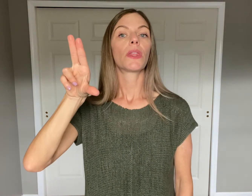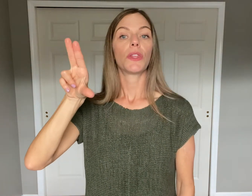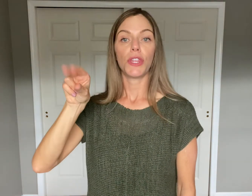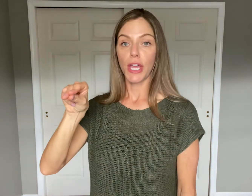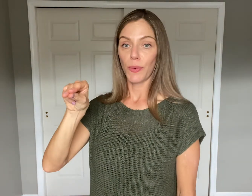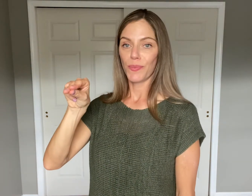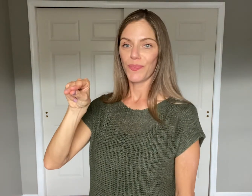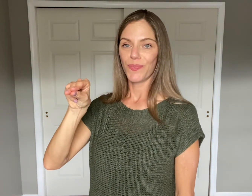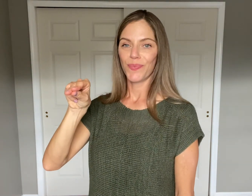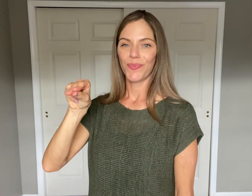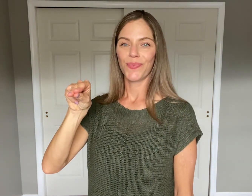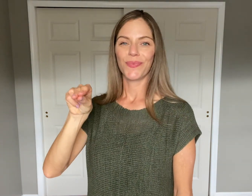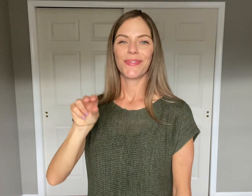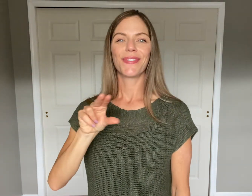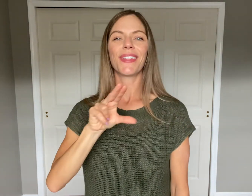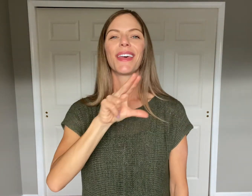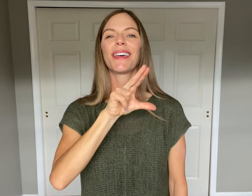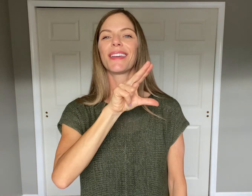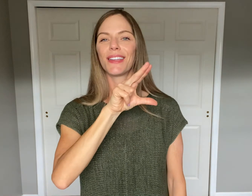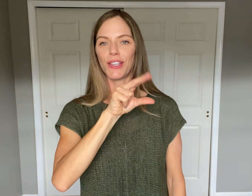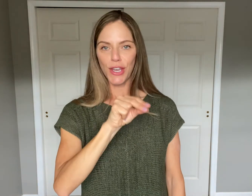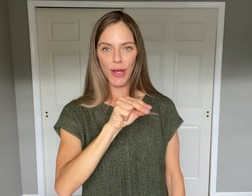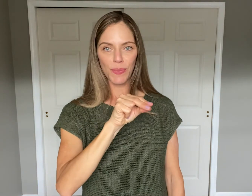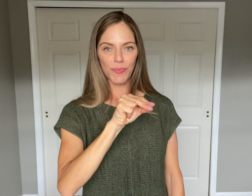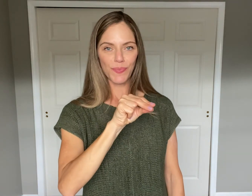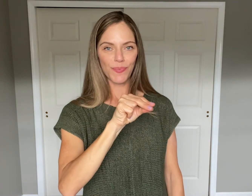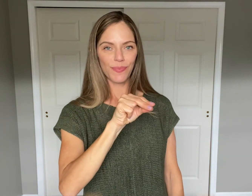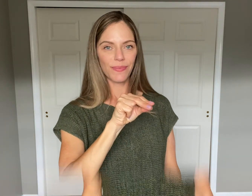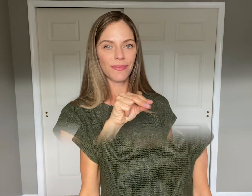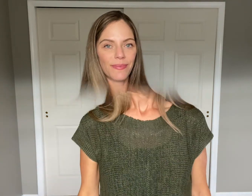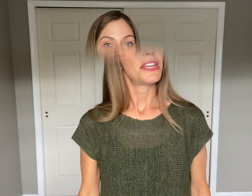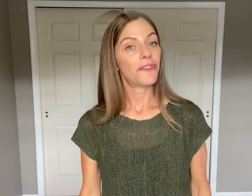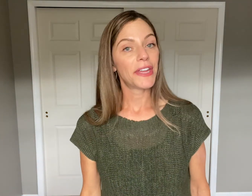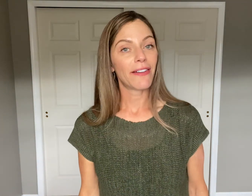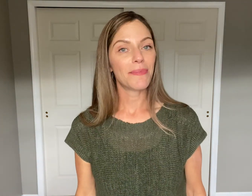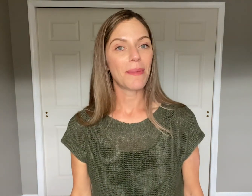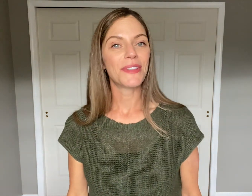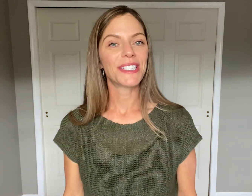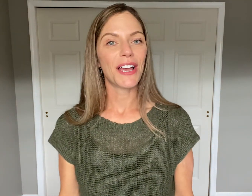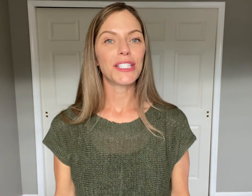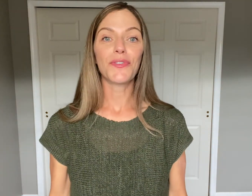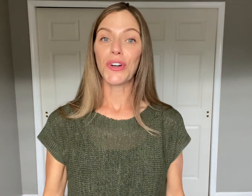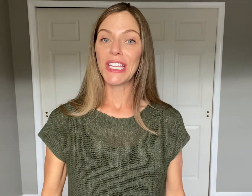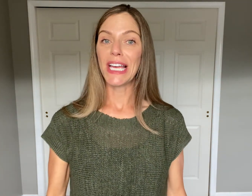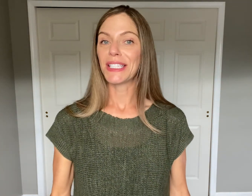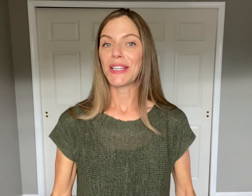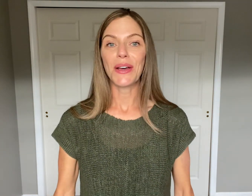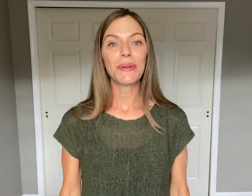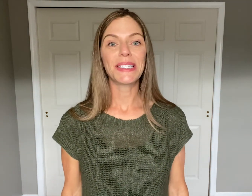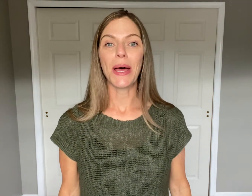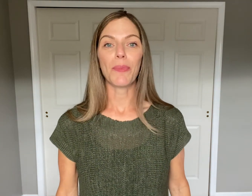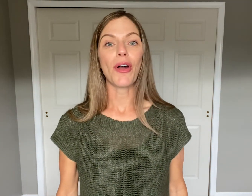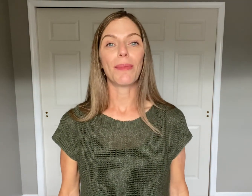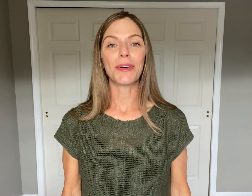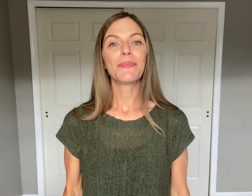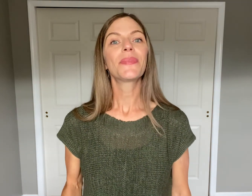"No" Now if you can't remember the signs for a yes and no it's not a problem.